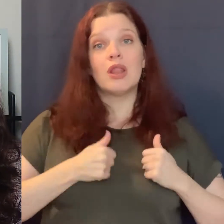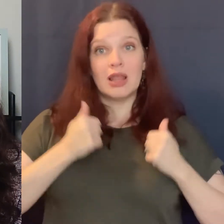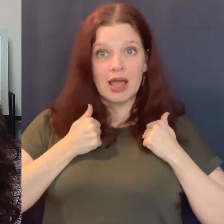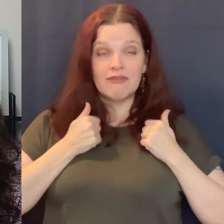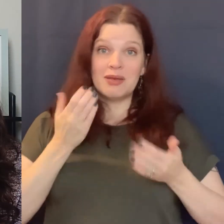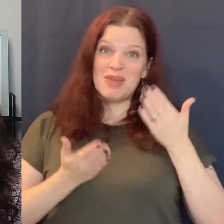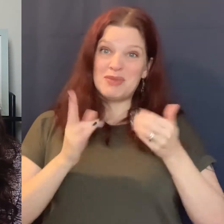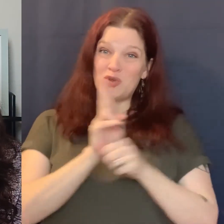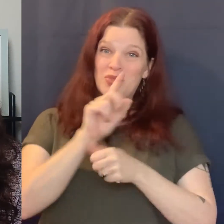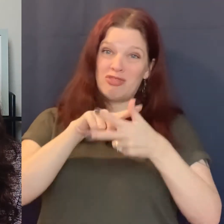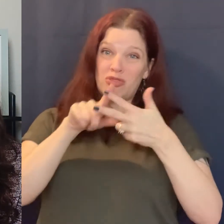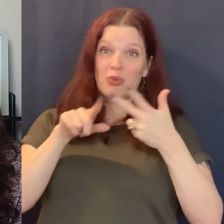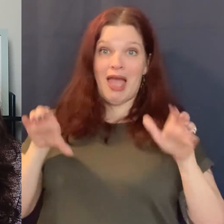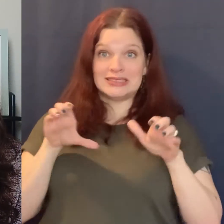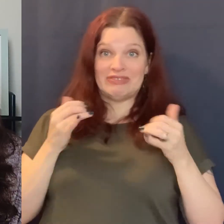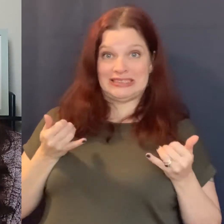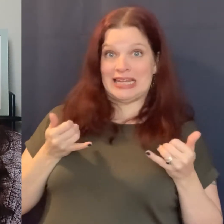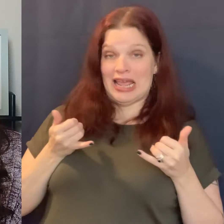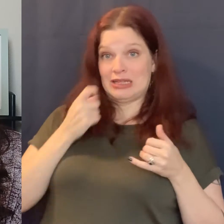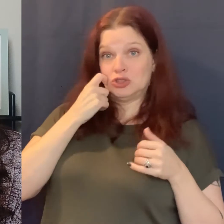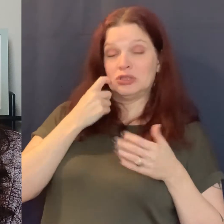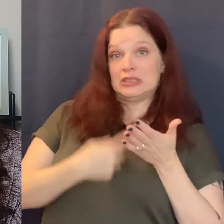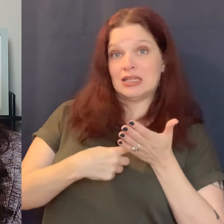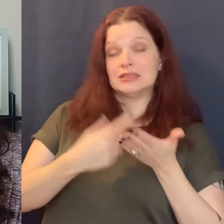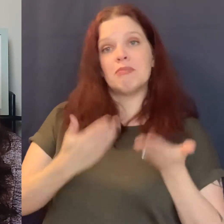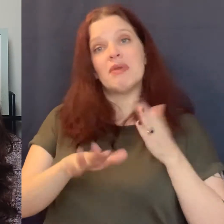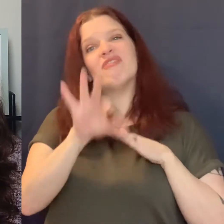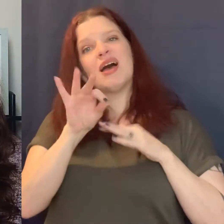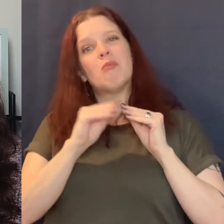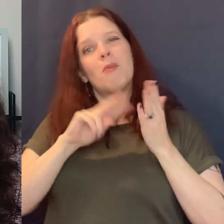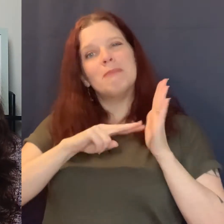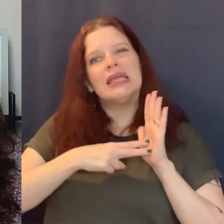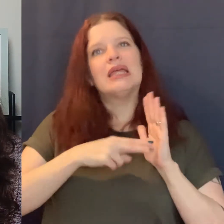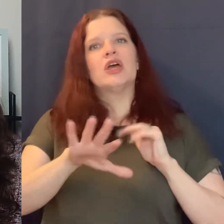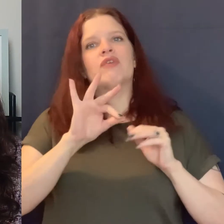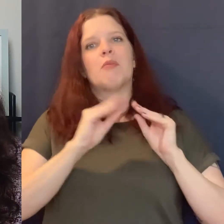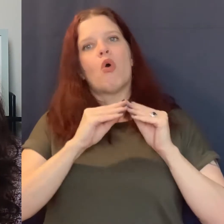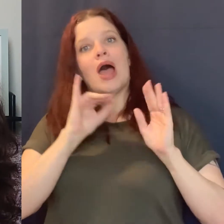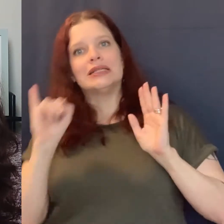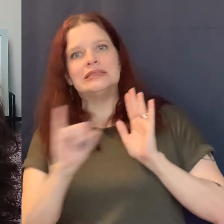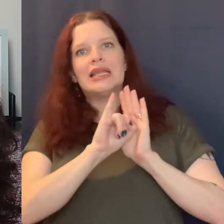hopefully by going through these three activities, you found a little bit more meaning and some more sense of identity and what